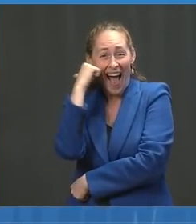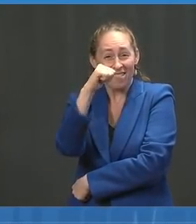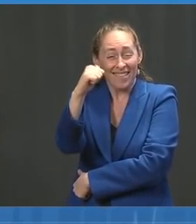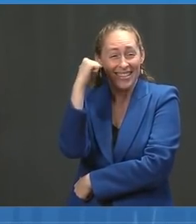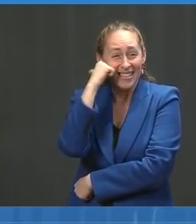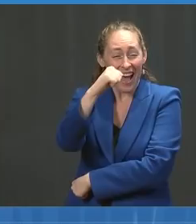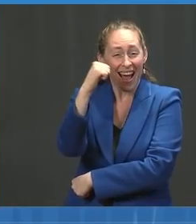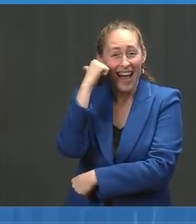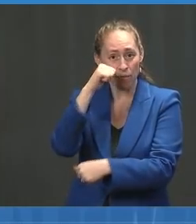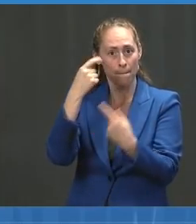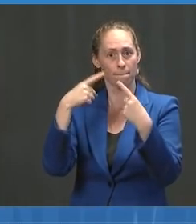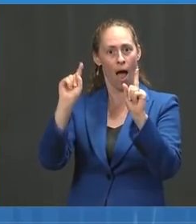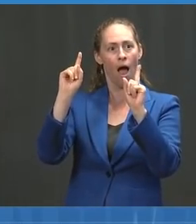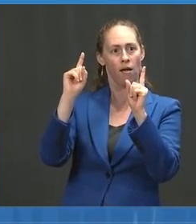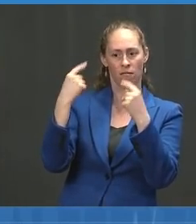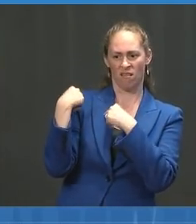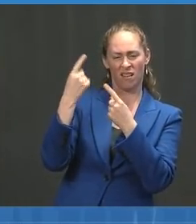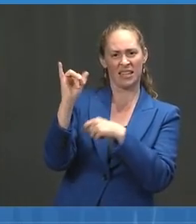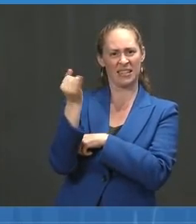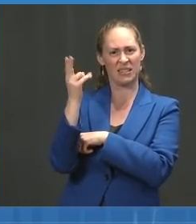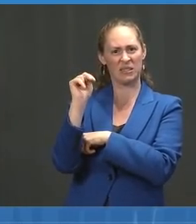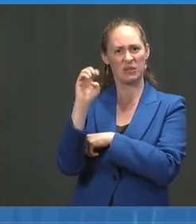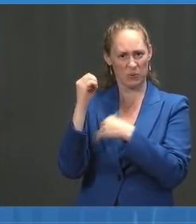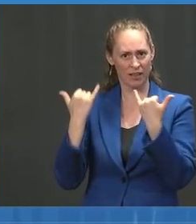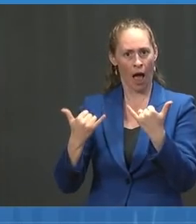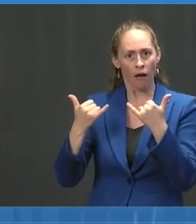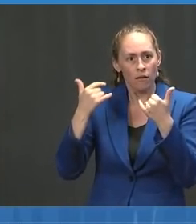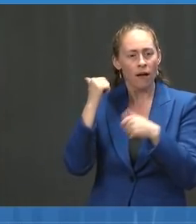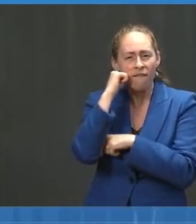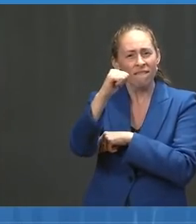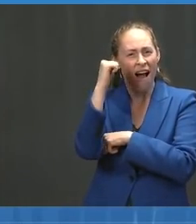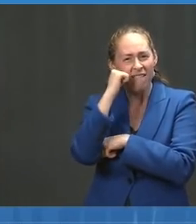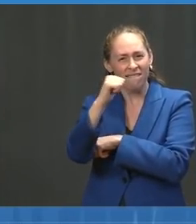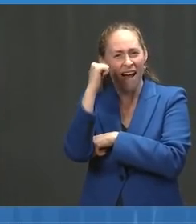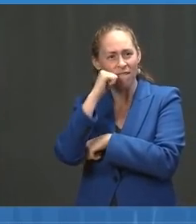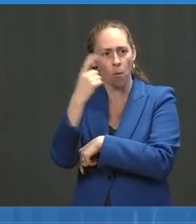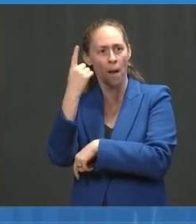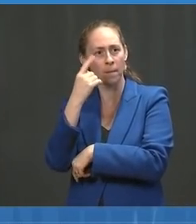Importantly, we've dramatically increased the number of people getting their first shots each day.